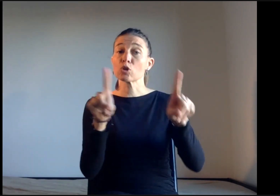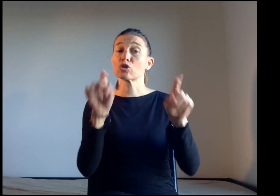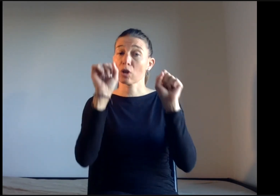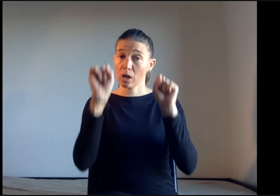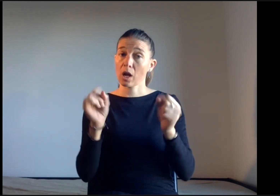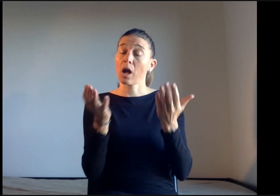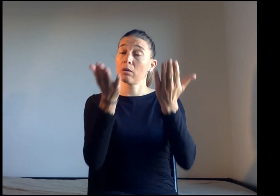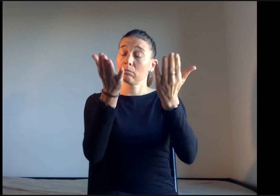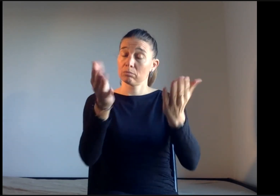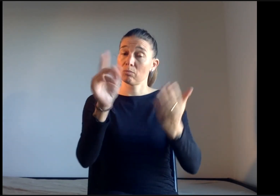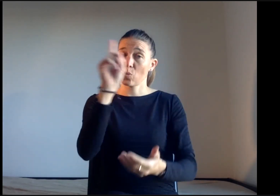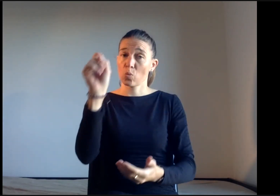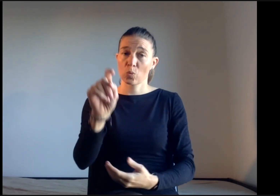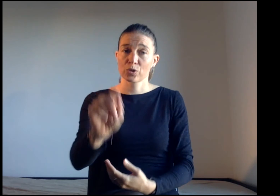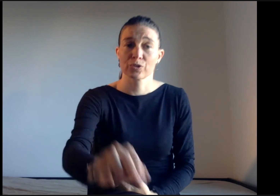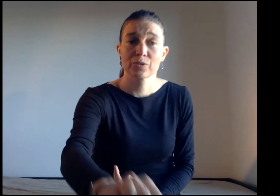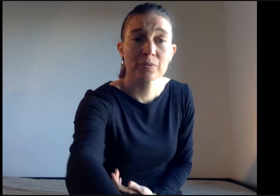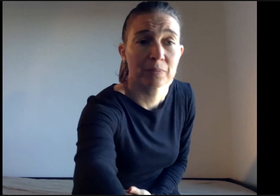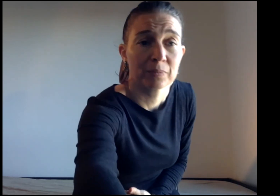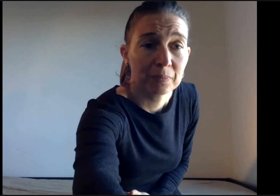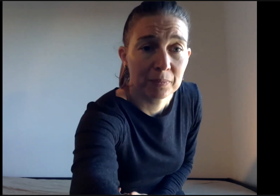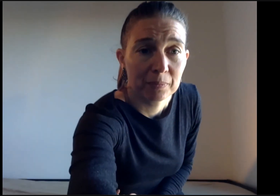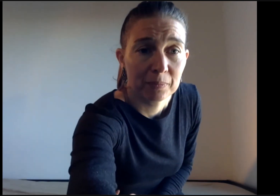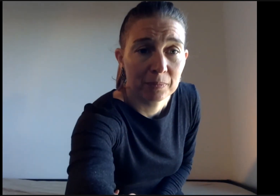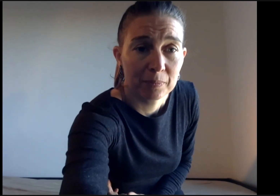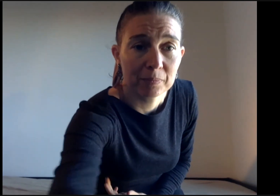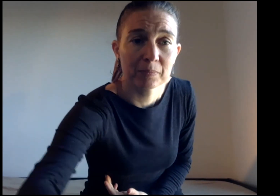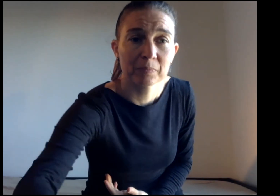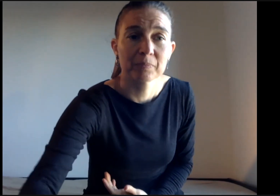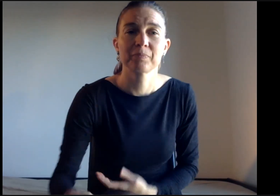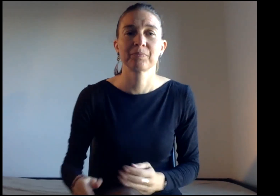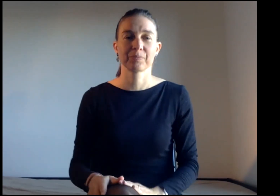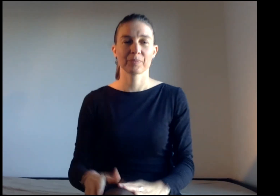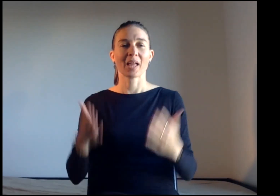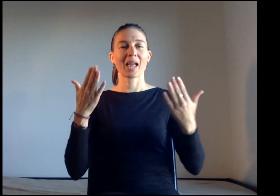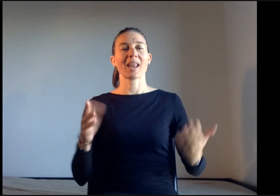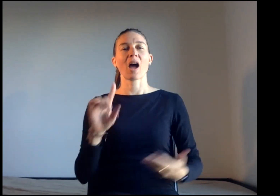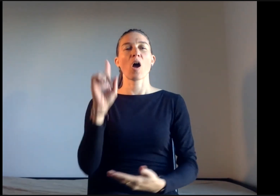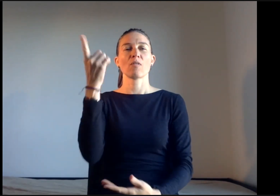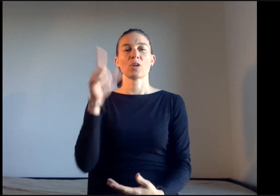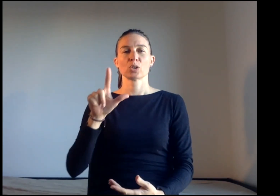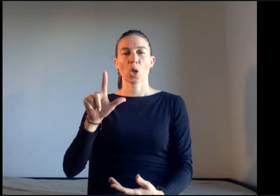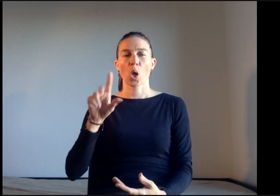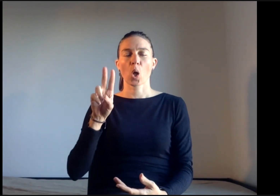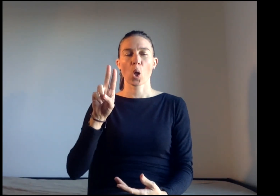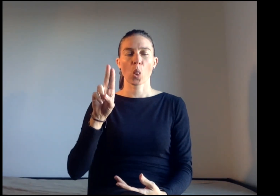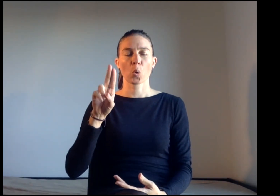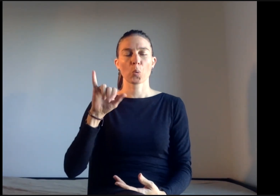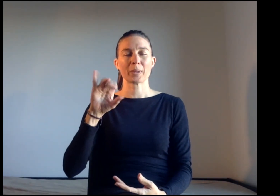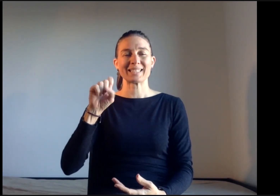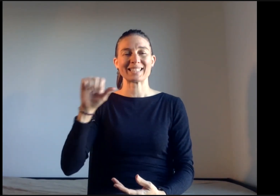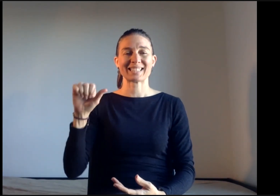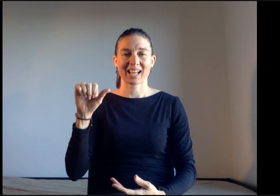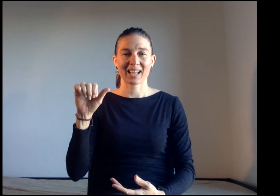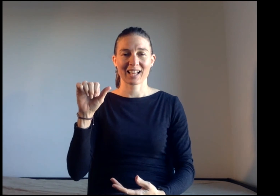I'll now give the floor to Luisa Bosisio that wall speak about... I'll let her speak.